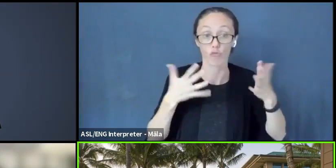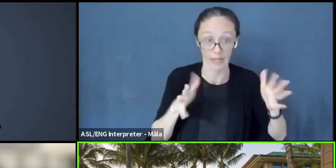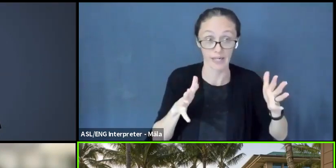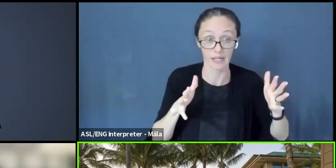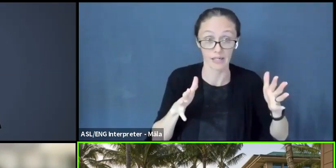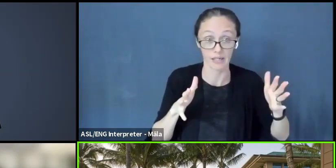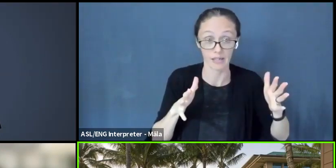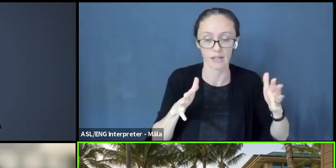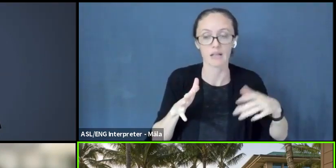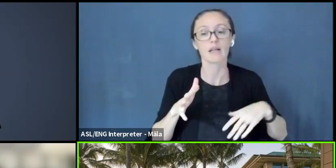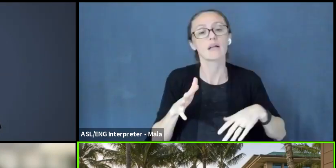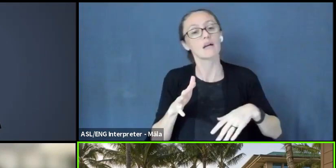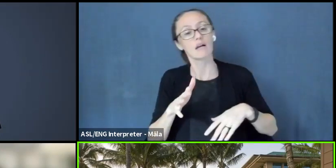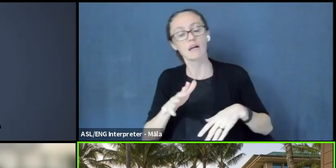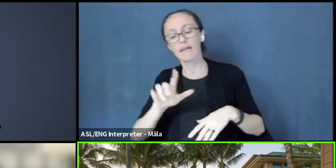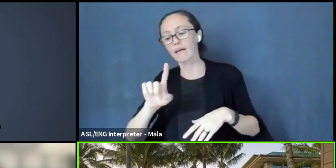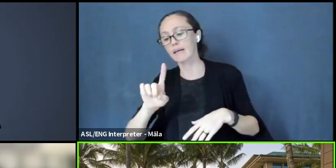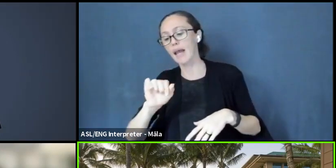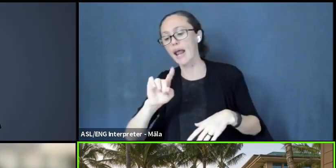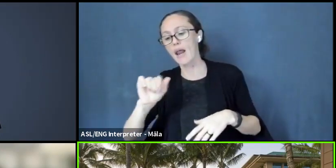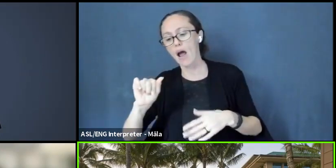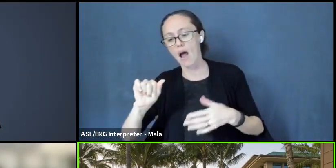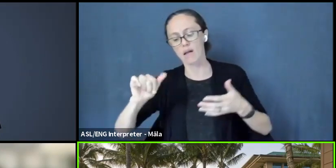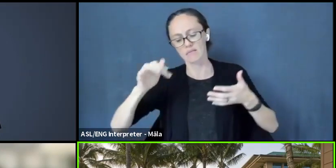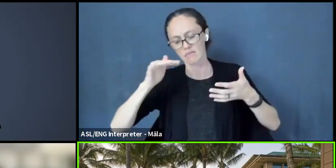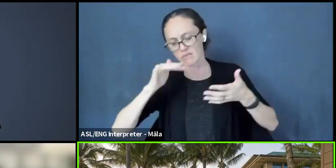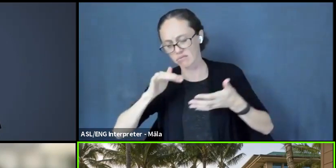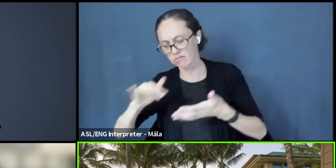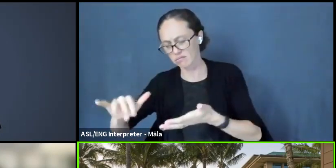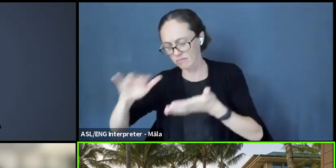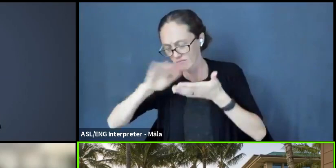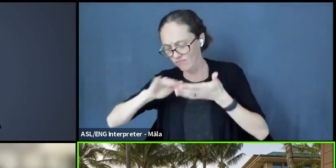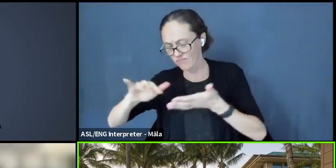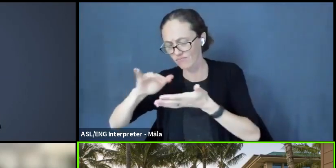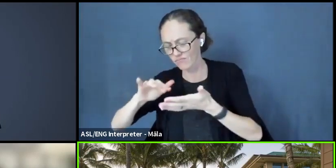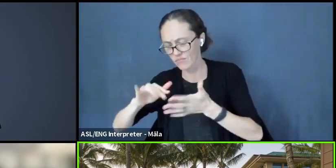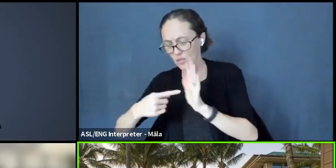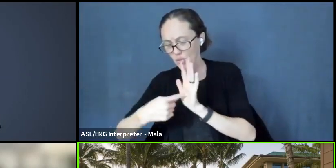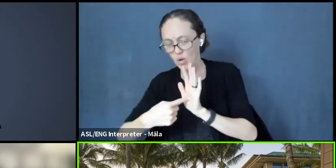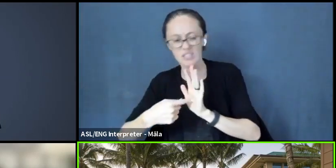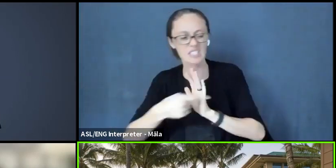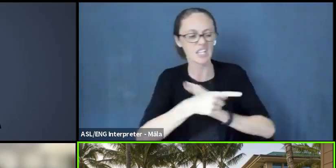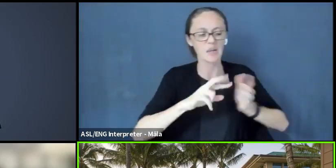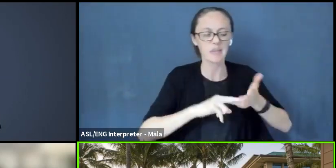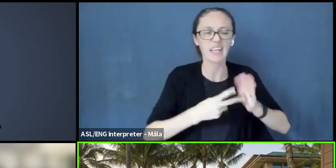was showing that they probably didn't mount a really good immune response to begin with.